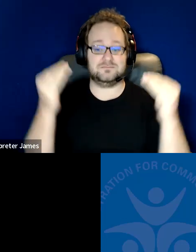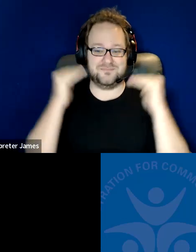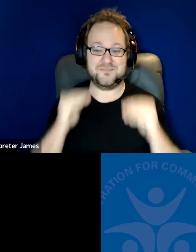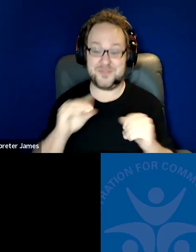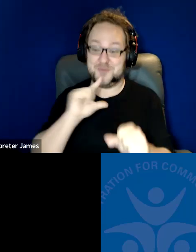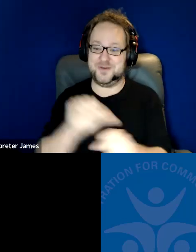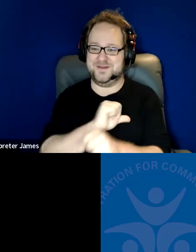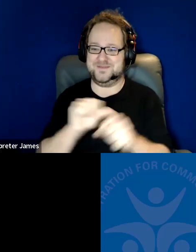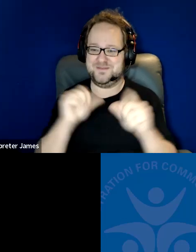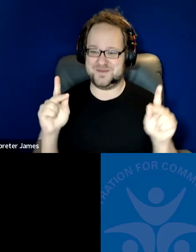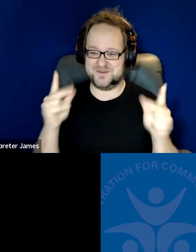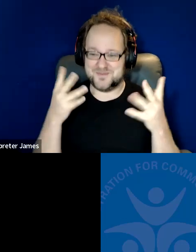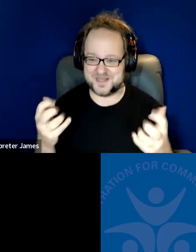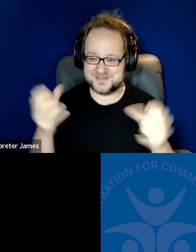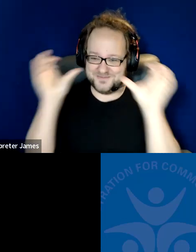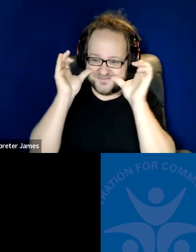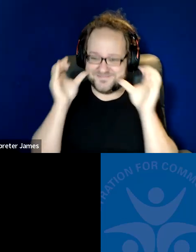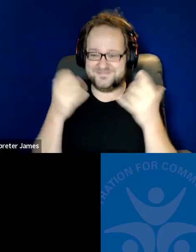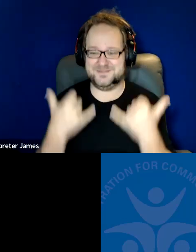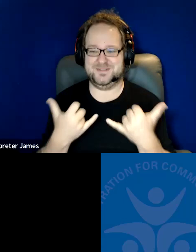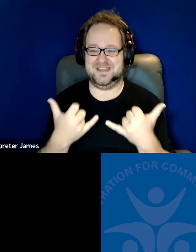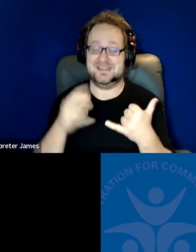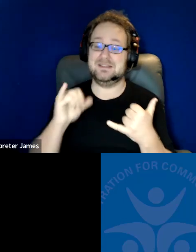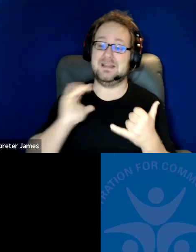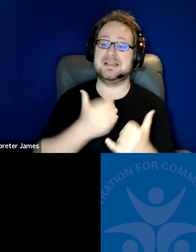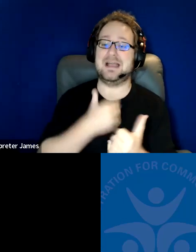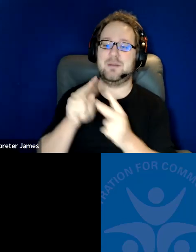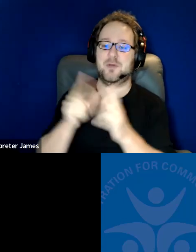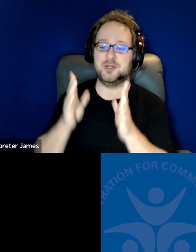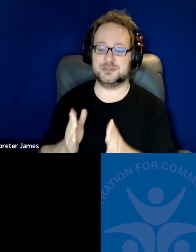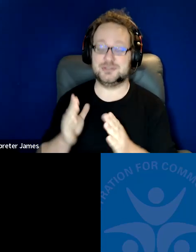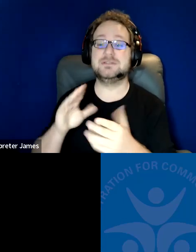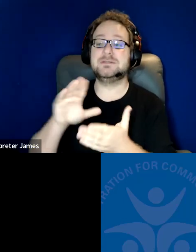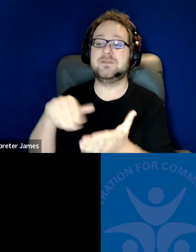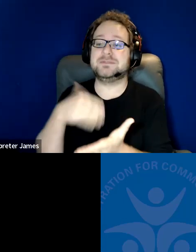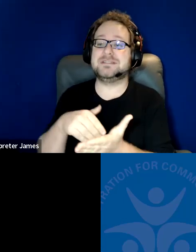You're here to hear today from. And that is our partners from the Centers for Disease Control.